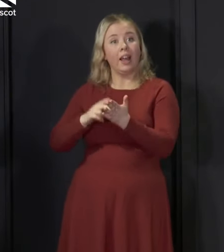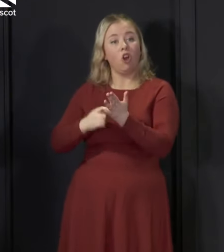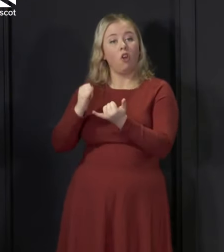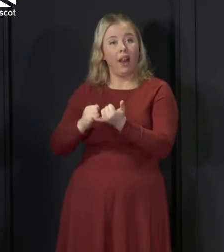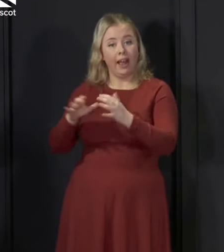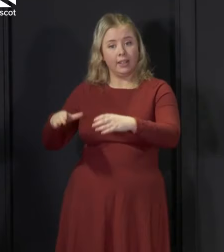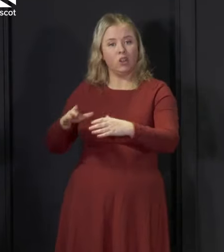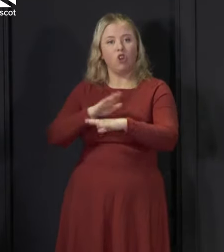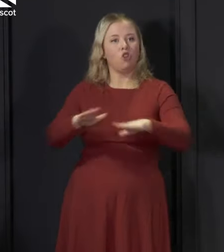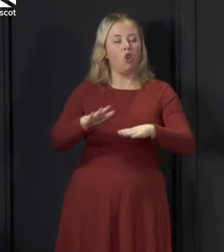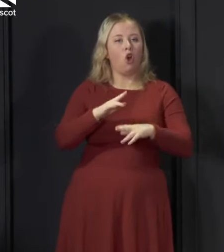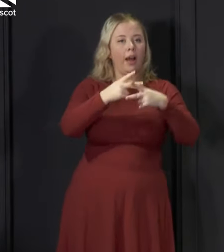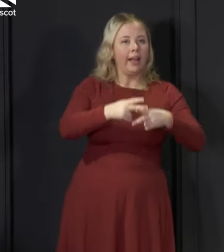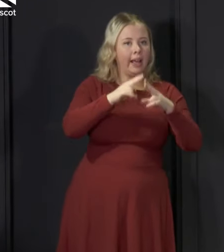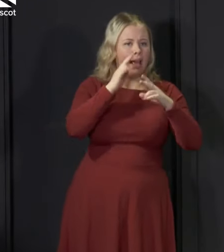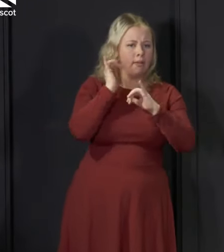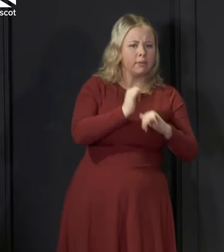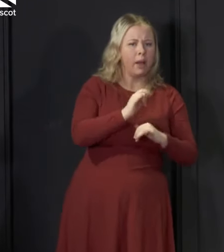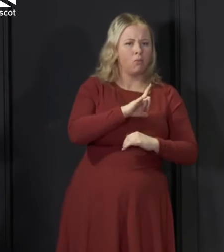Inspectorate, although I will tell you what the difference is in the most recent week